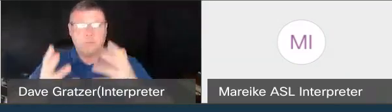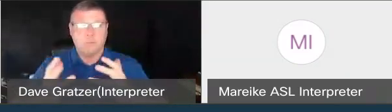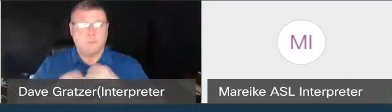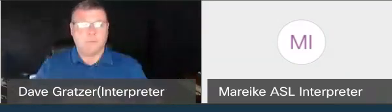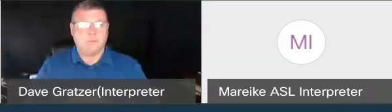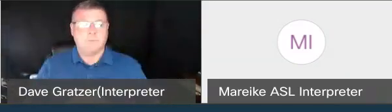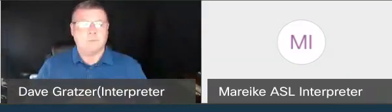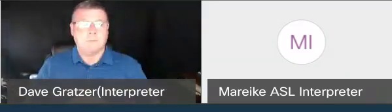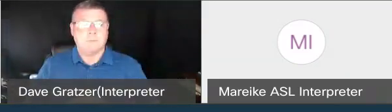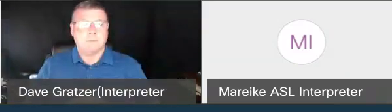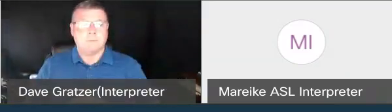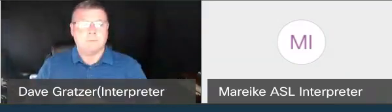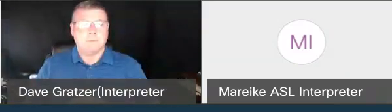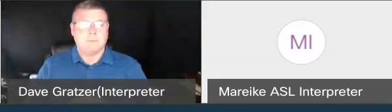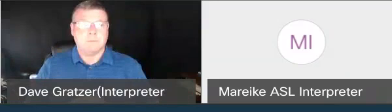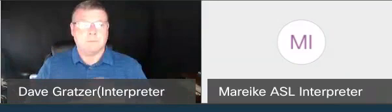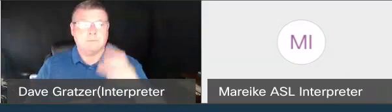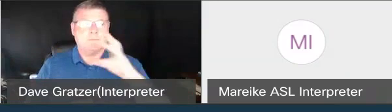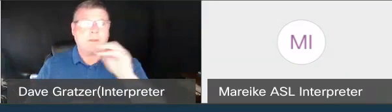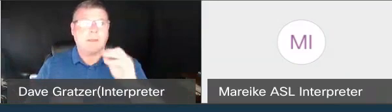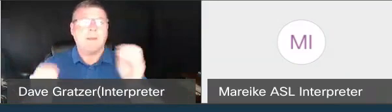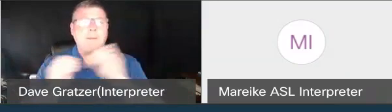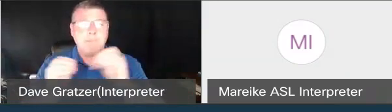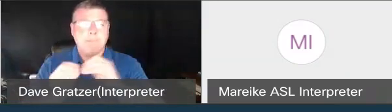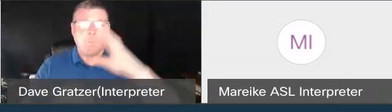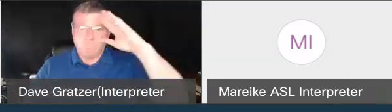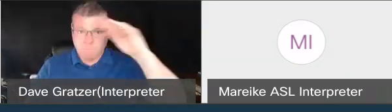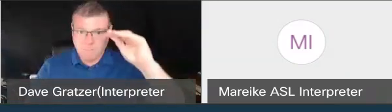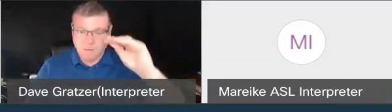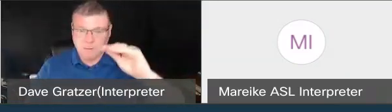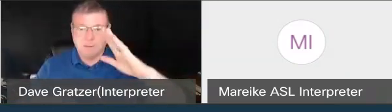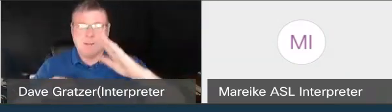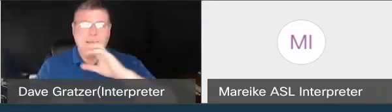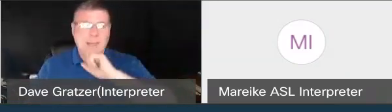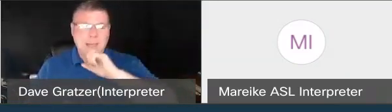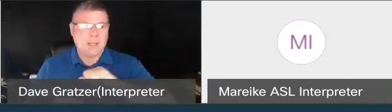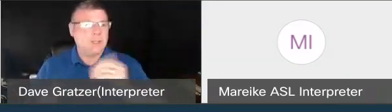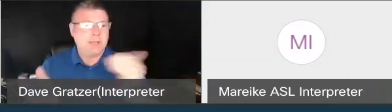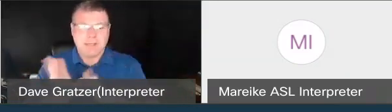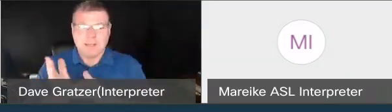under the category of PLEADS. More--more males, um, age, again, still young,